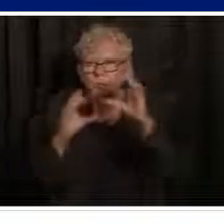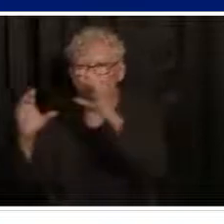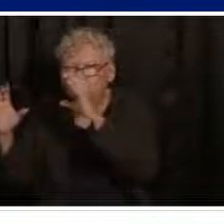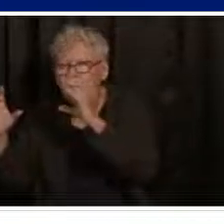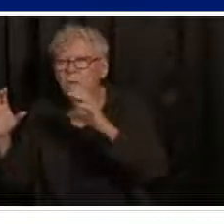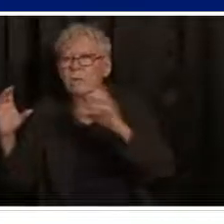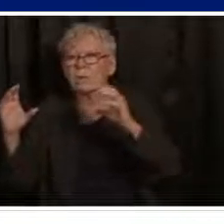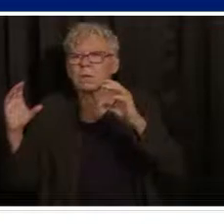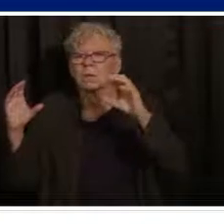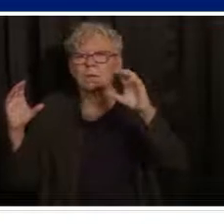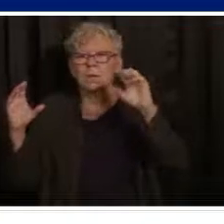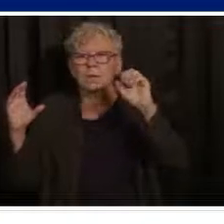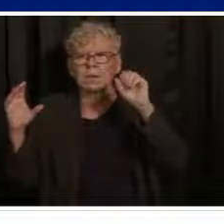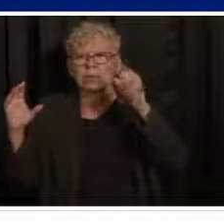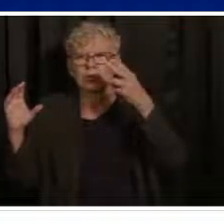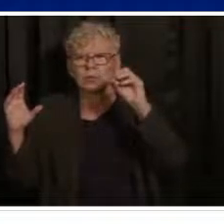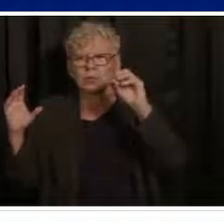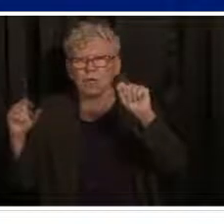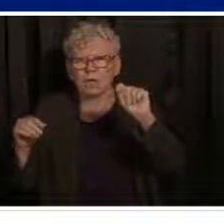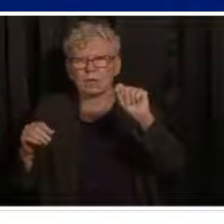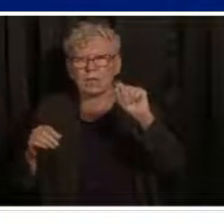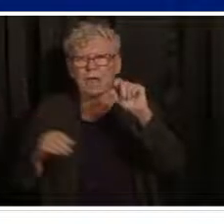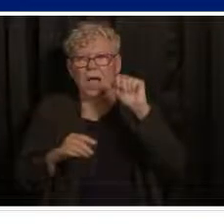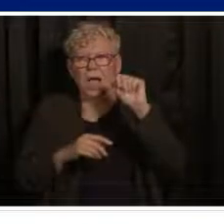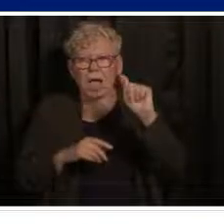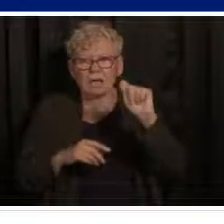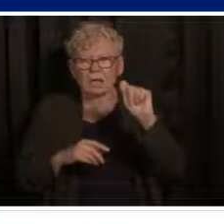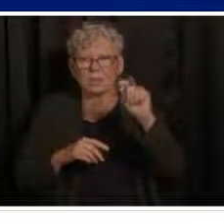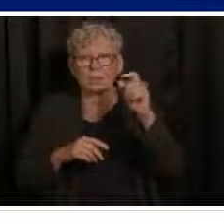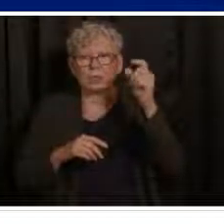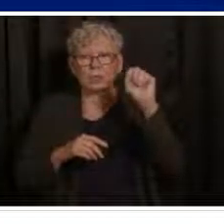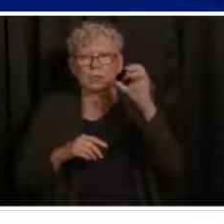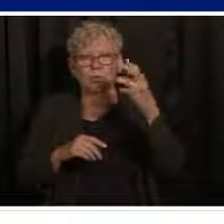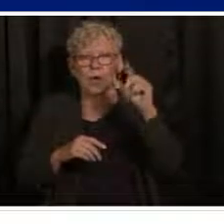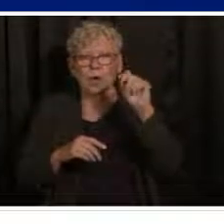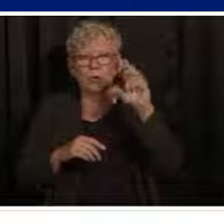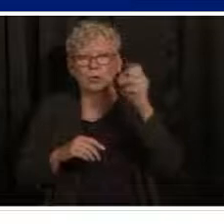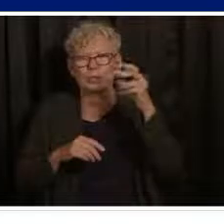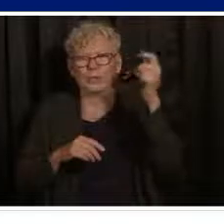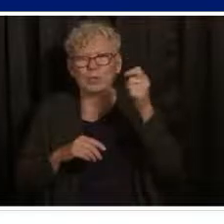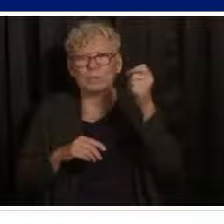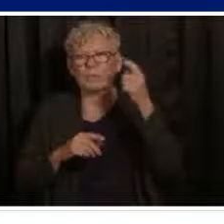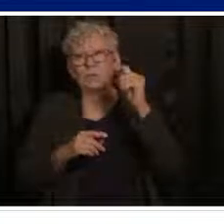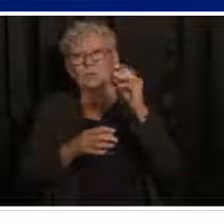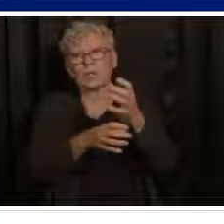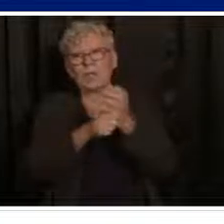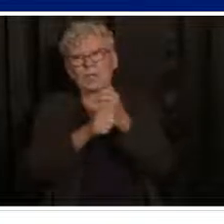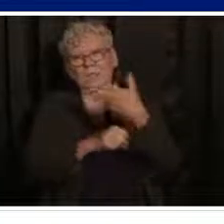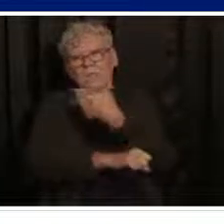scholarship. That's the name of the program. It'll give you an opportunity to get that vaccine shot and have the opportunity